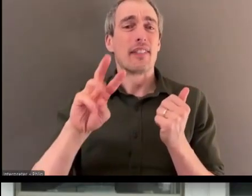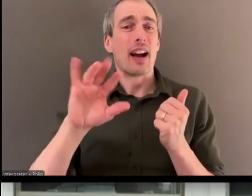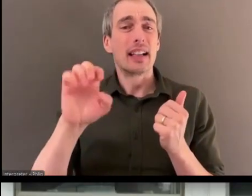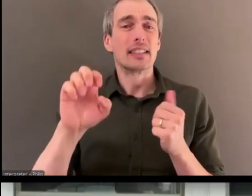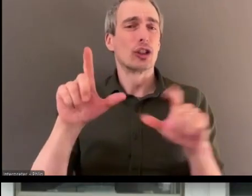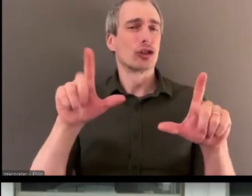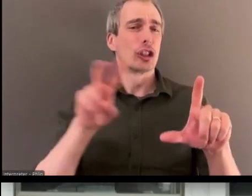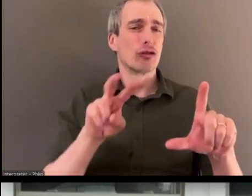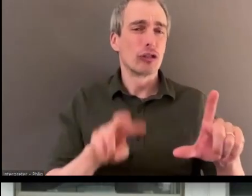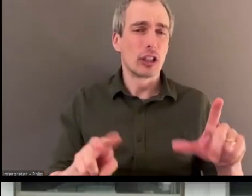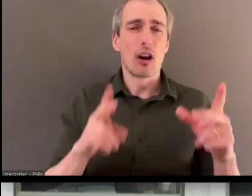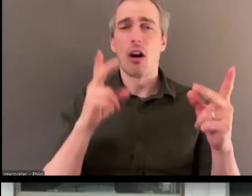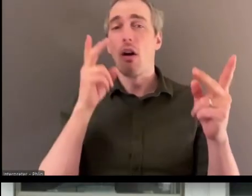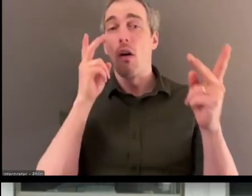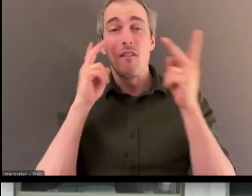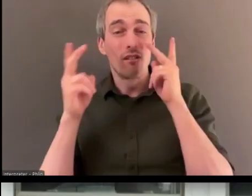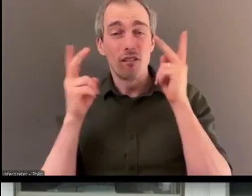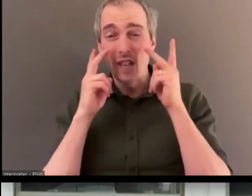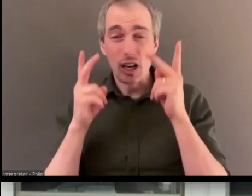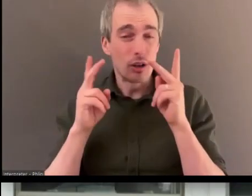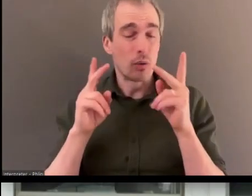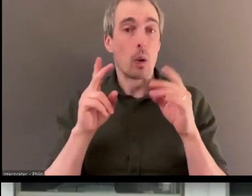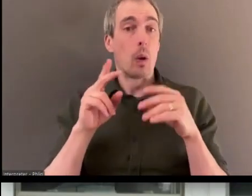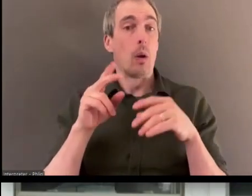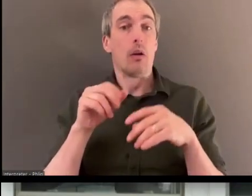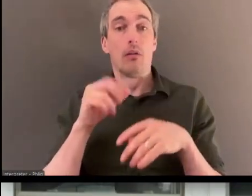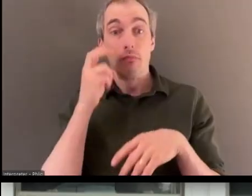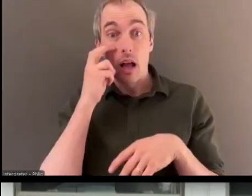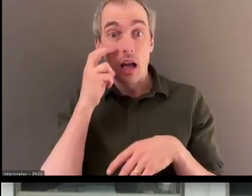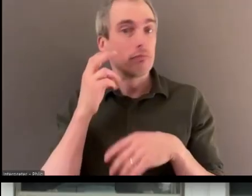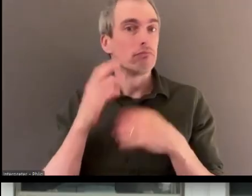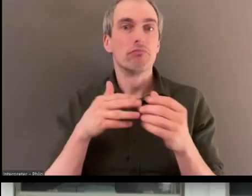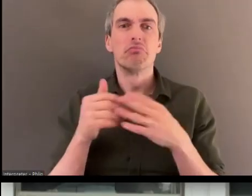The next is a course rubric.